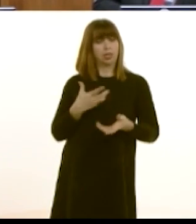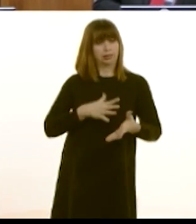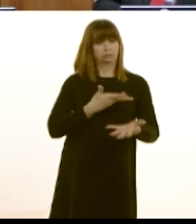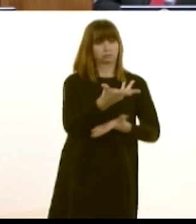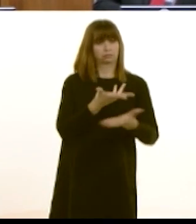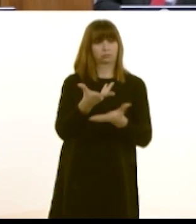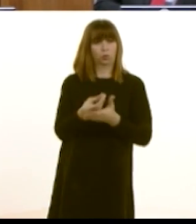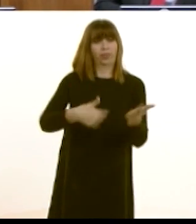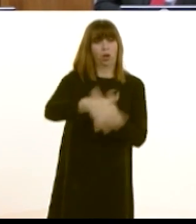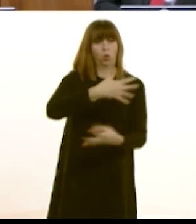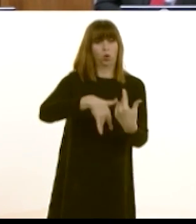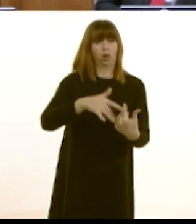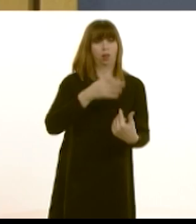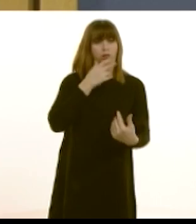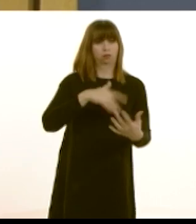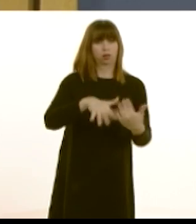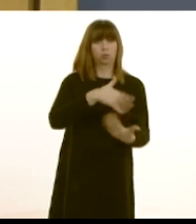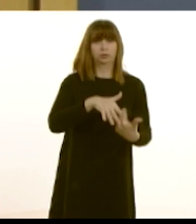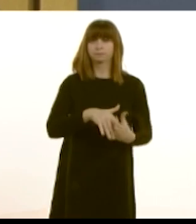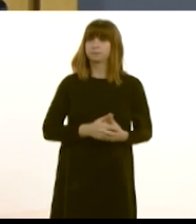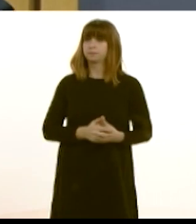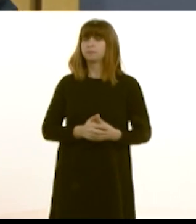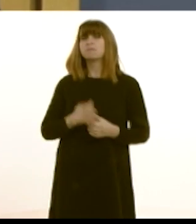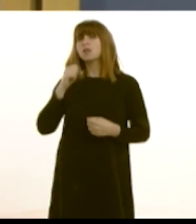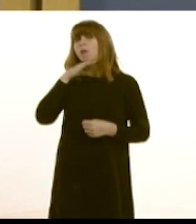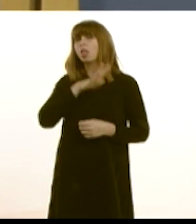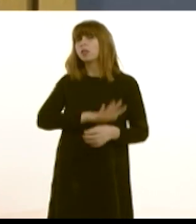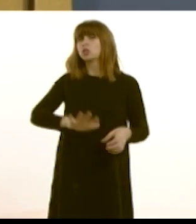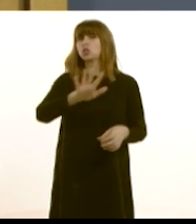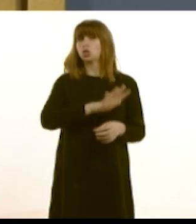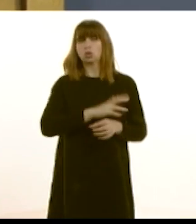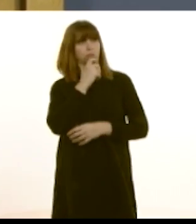Keith Davies: Thank you. There have been concerns among Carmarthenshire residents about proposals by the council to